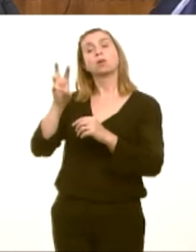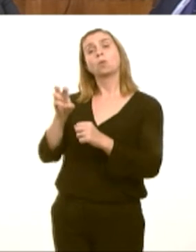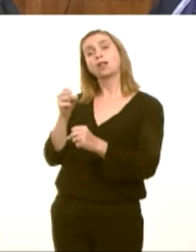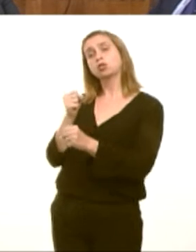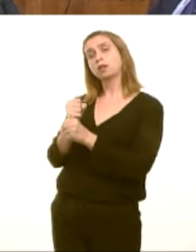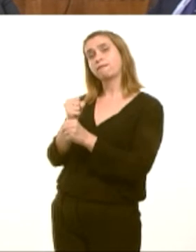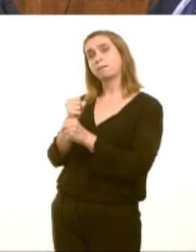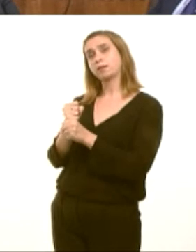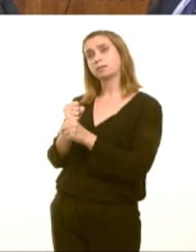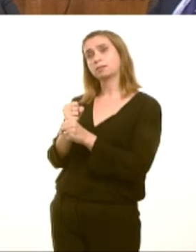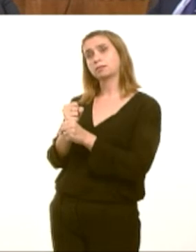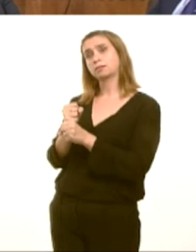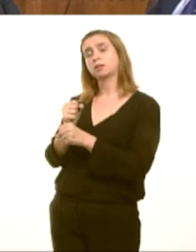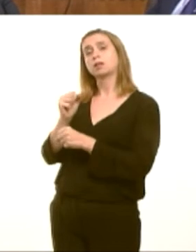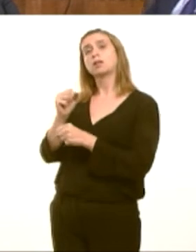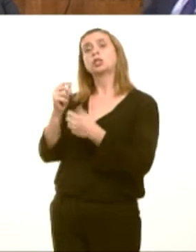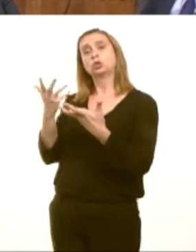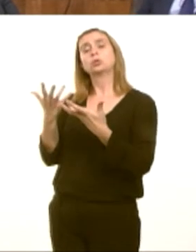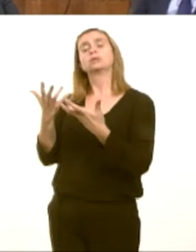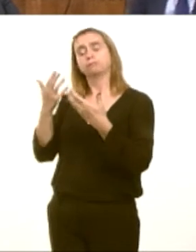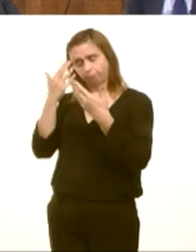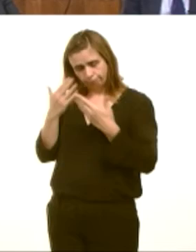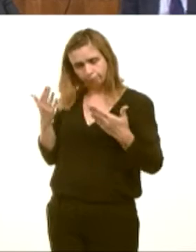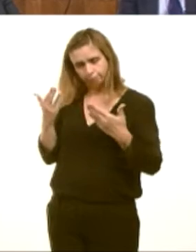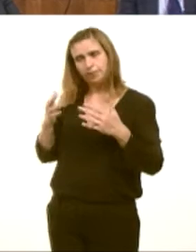rhyngwladol ar gyfer pobl hyn? OAQ(4)2479(FM) Carwyn Jones: The Welsh Government provides